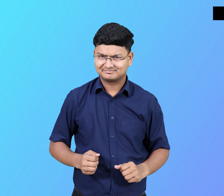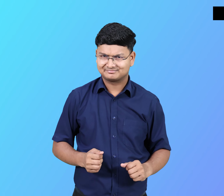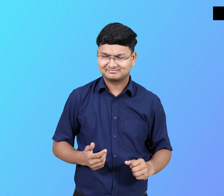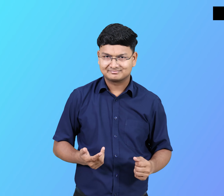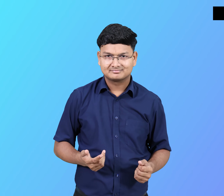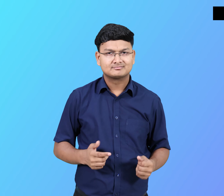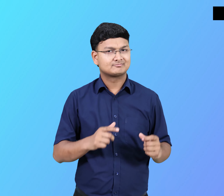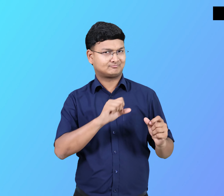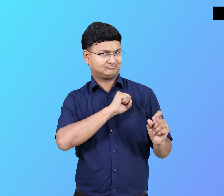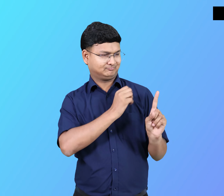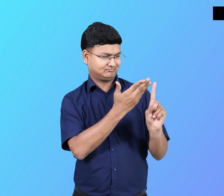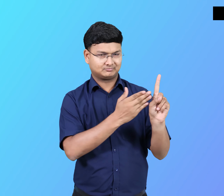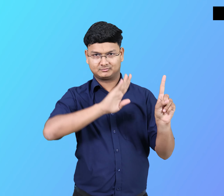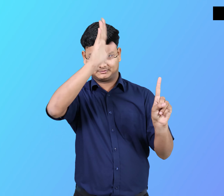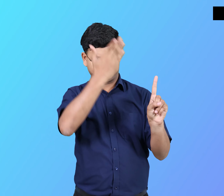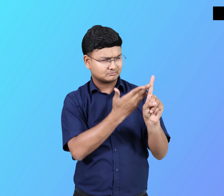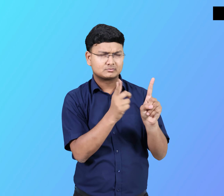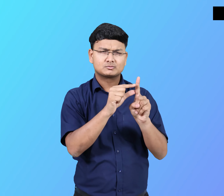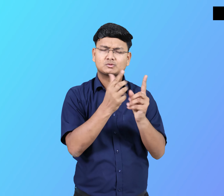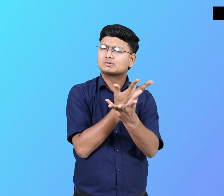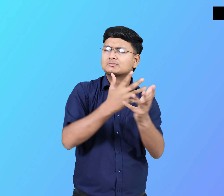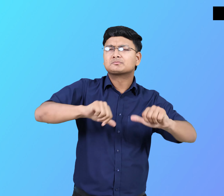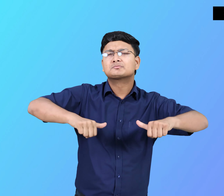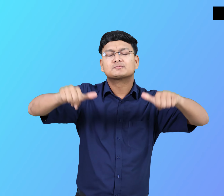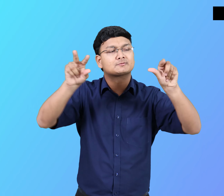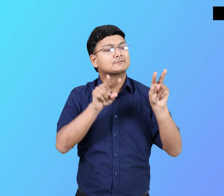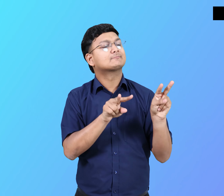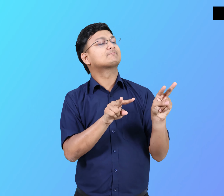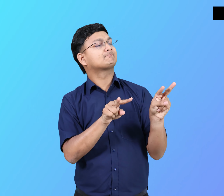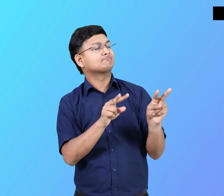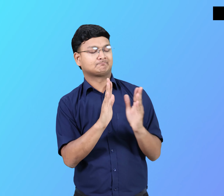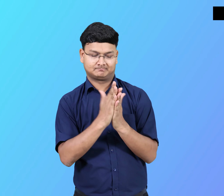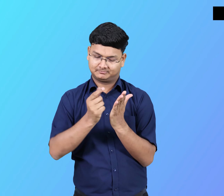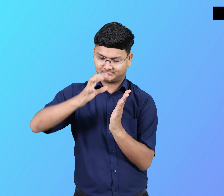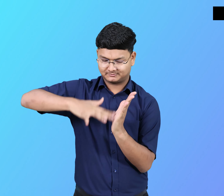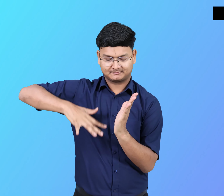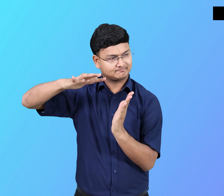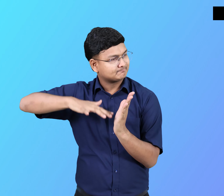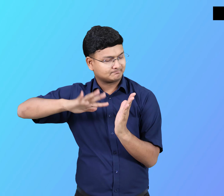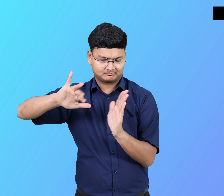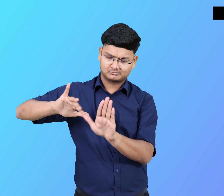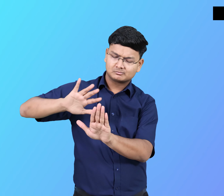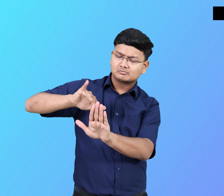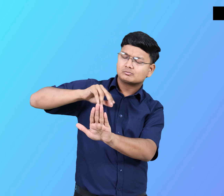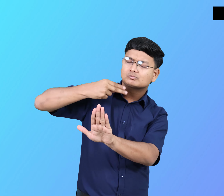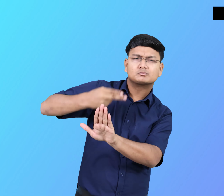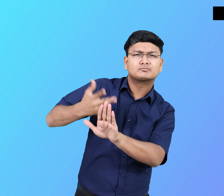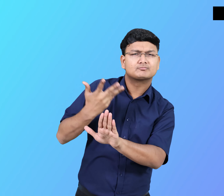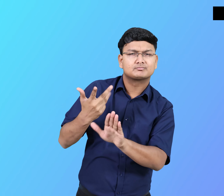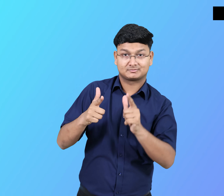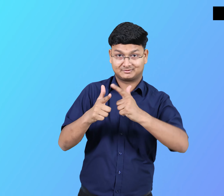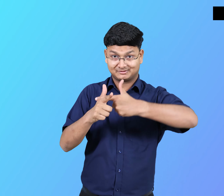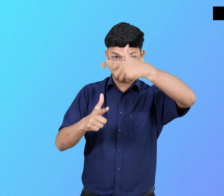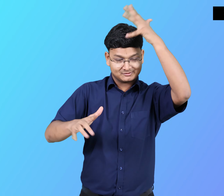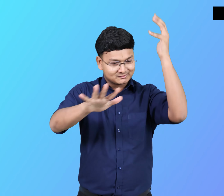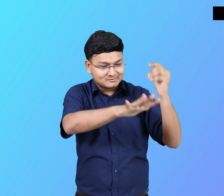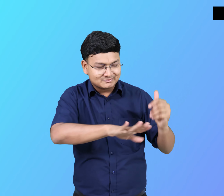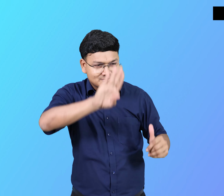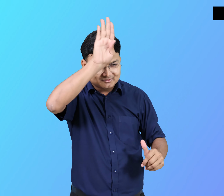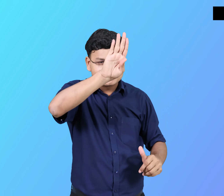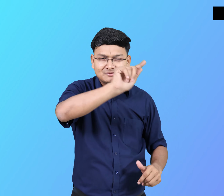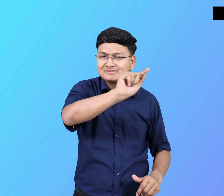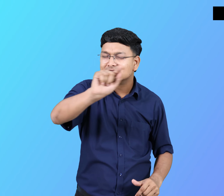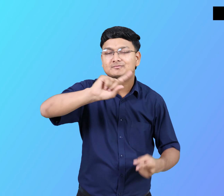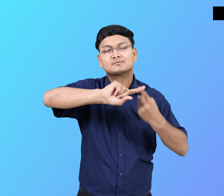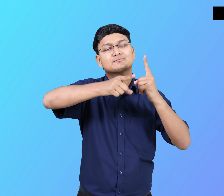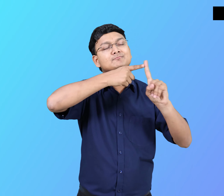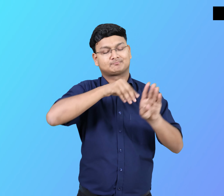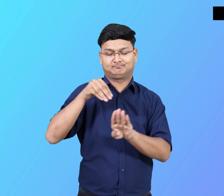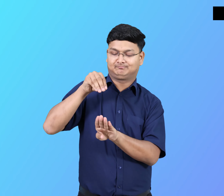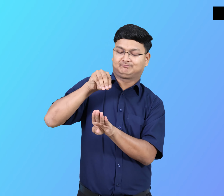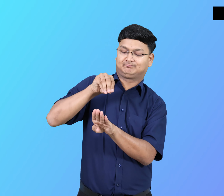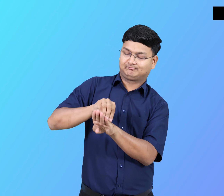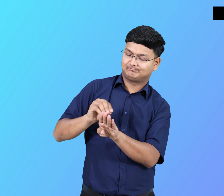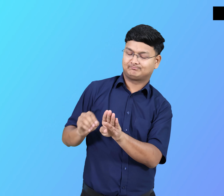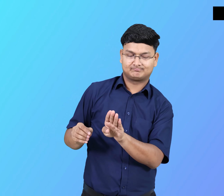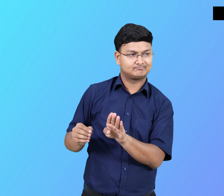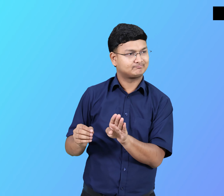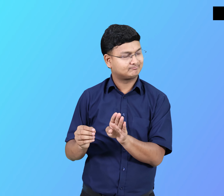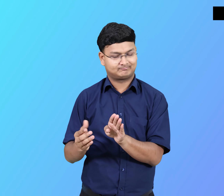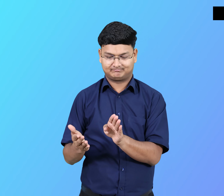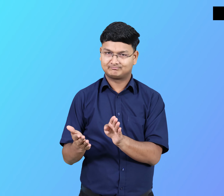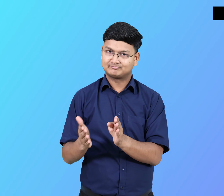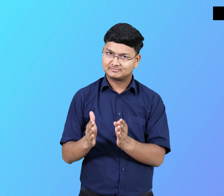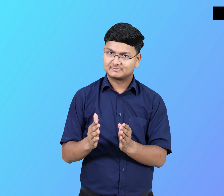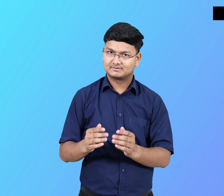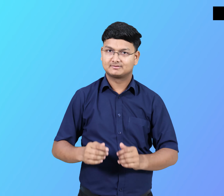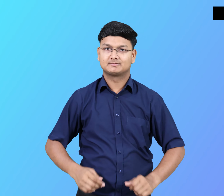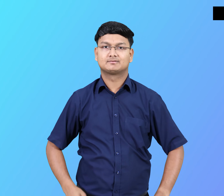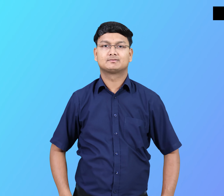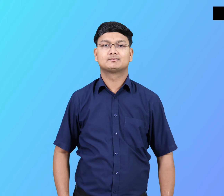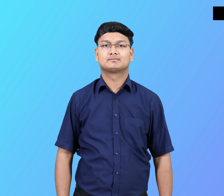Everything else Josiah did is recorded in the book, The History of the Kings of Judah.